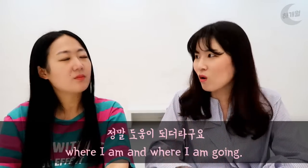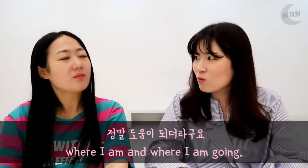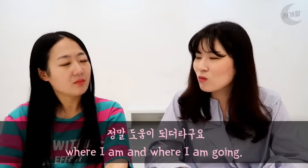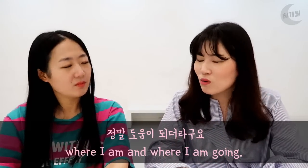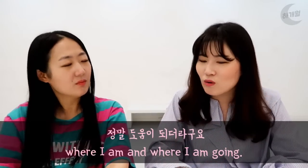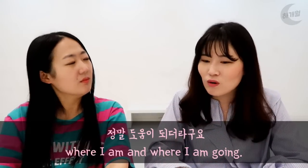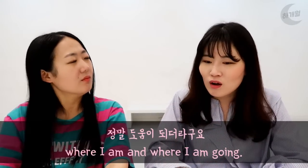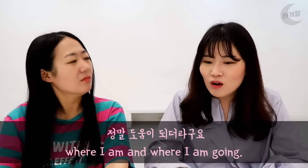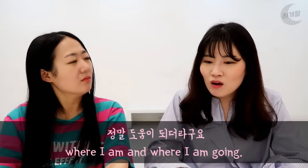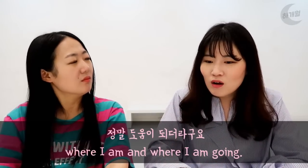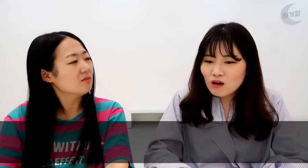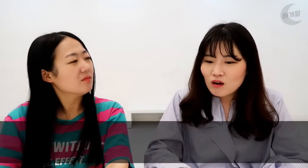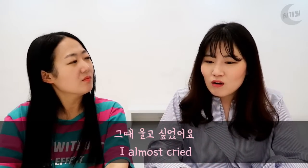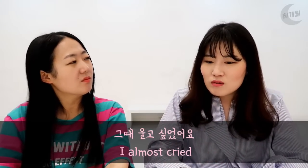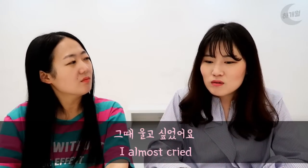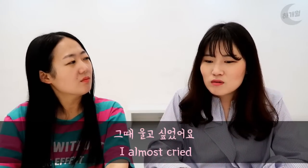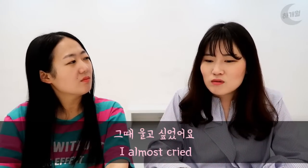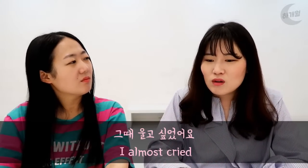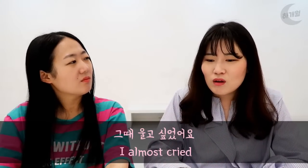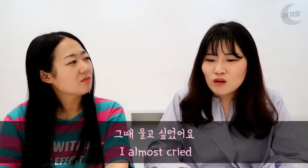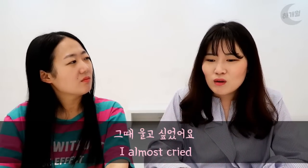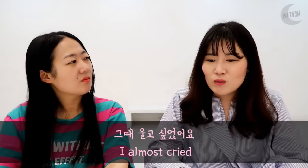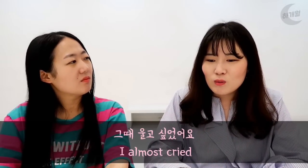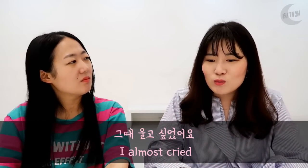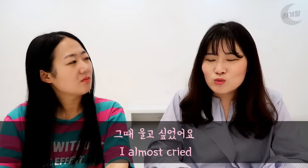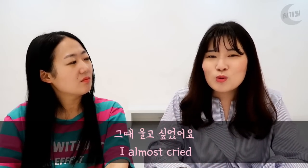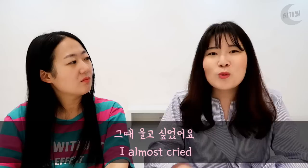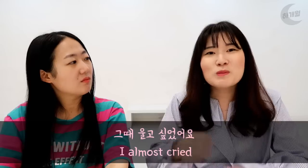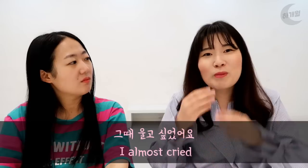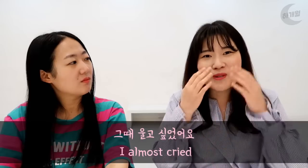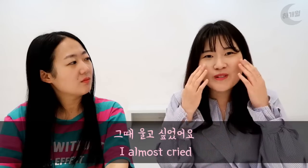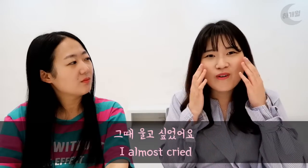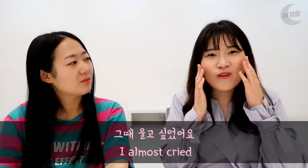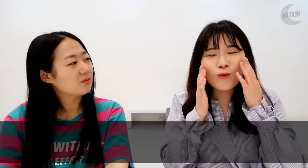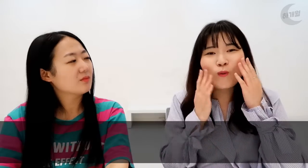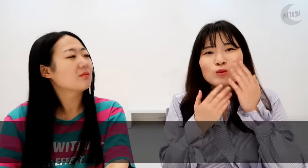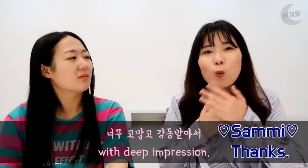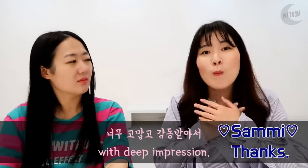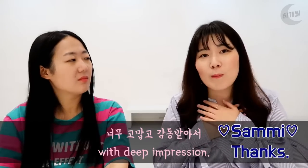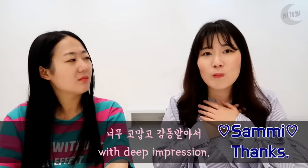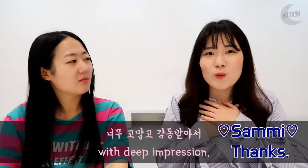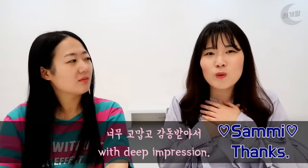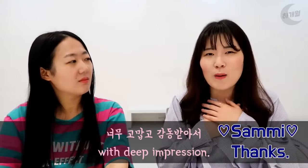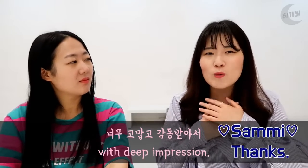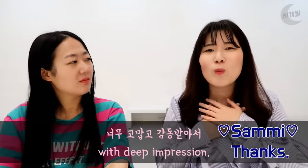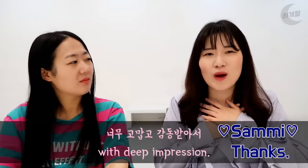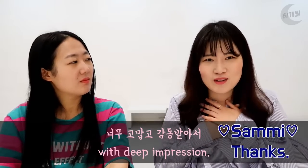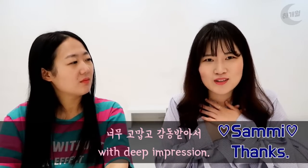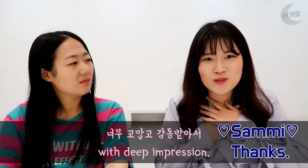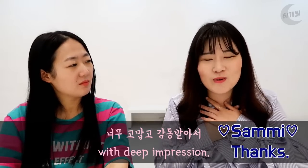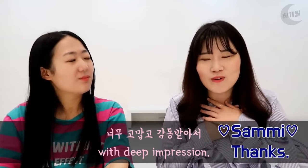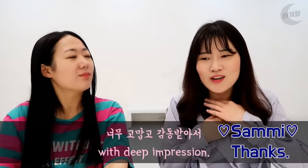where I am and where I am going. I almost cried with deep impression.